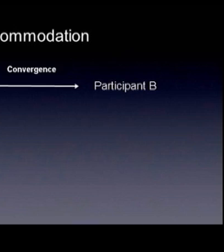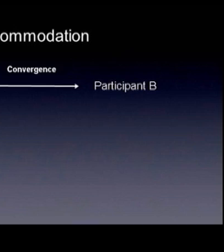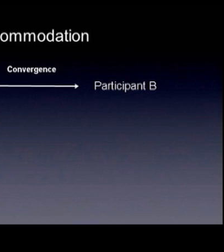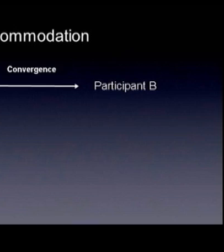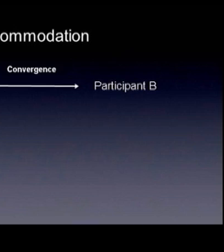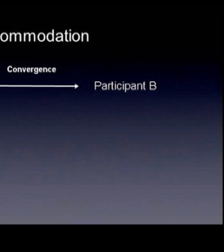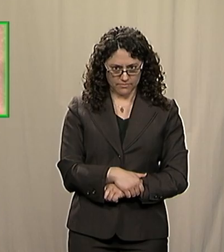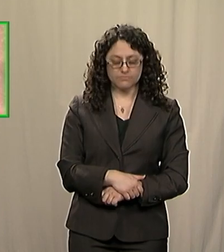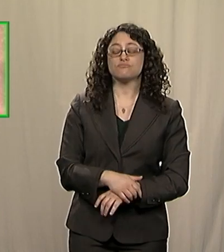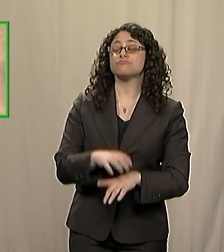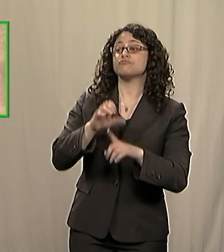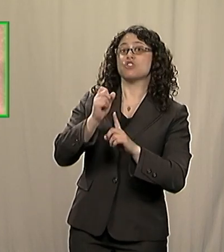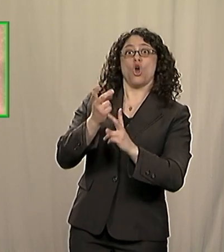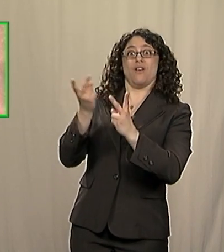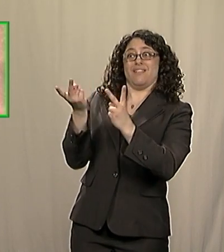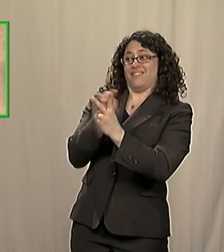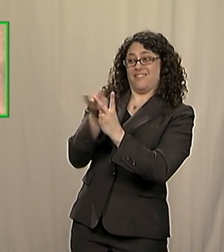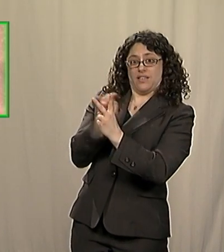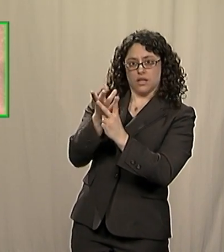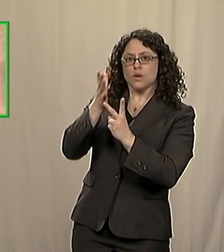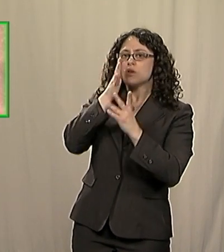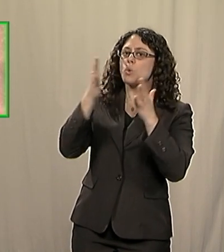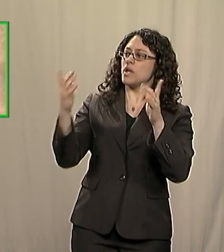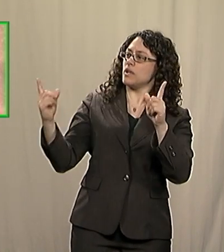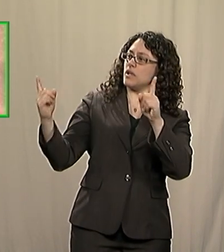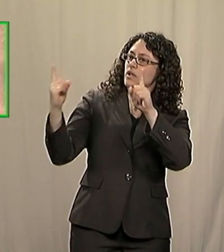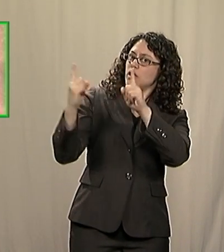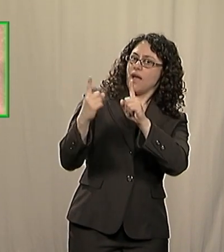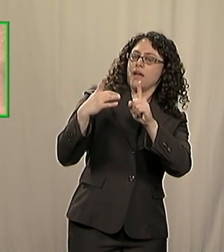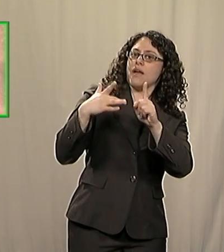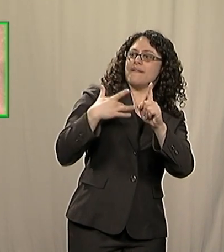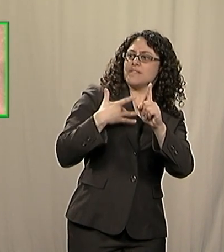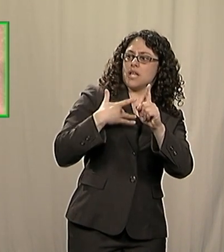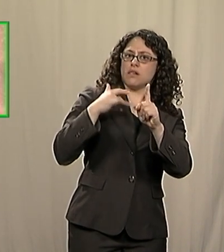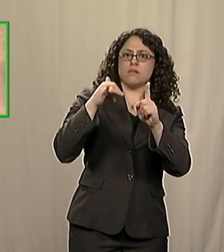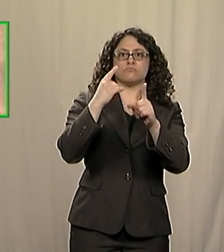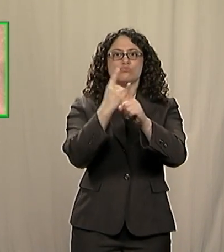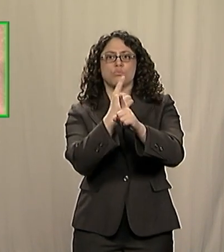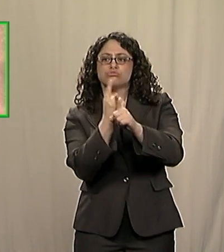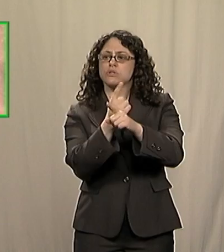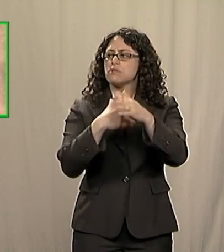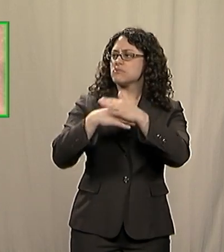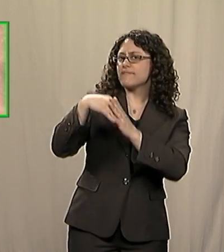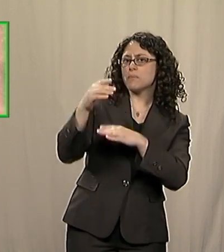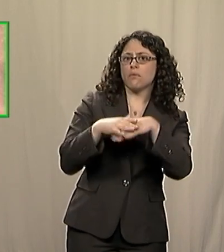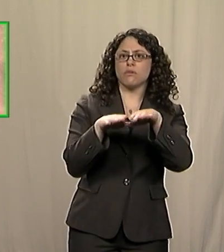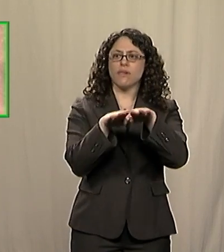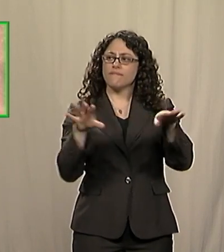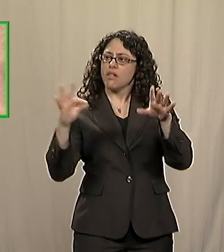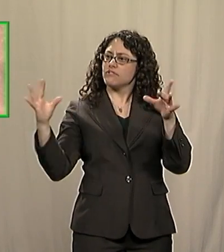So they find a social distance, a convergence level that is appropriate for interaction that they're doing.